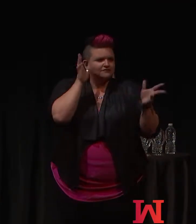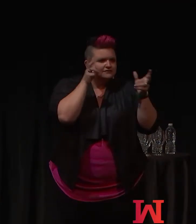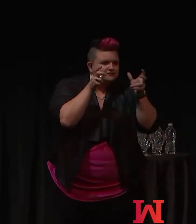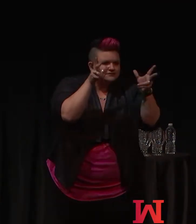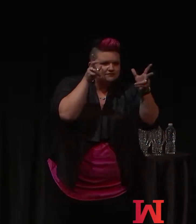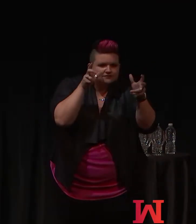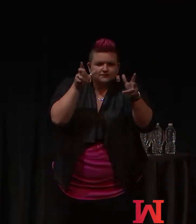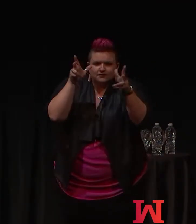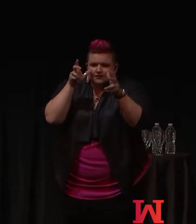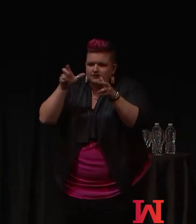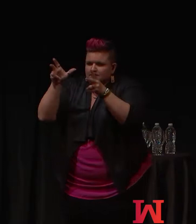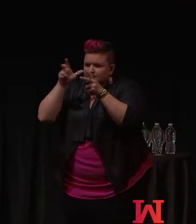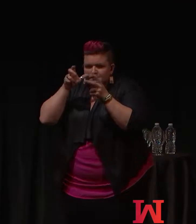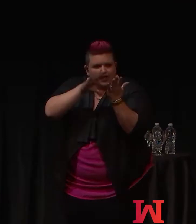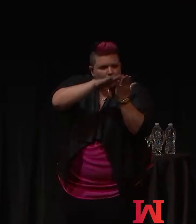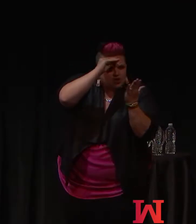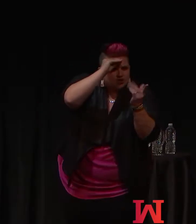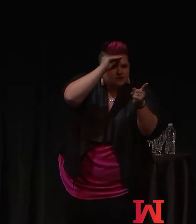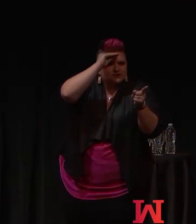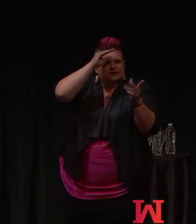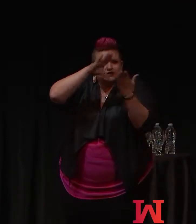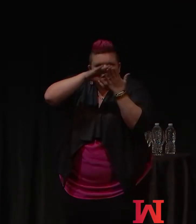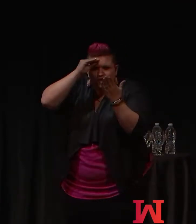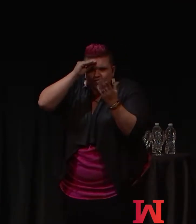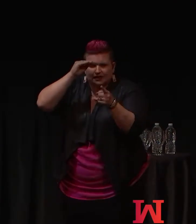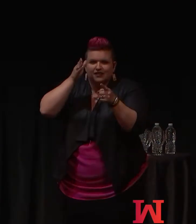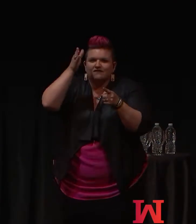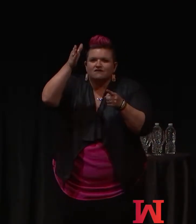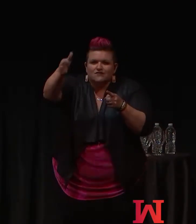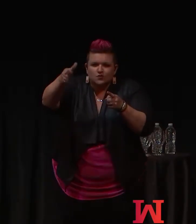and learning from the future generation of change makers.